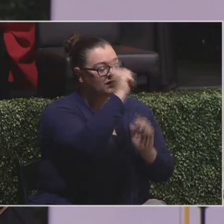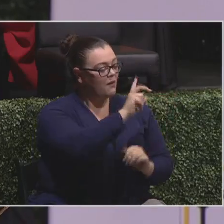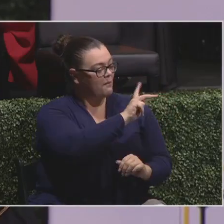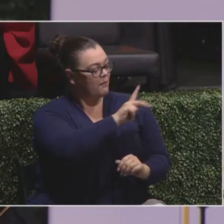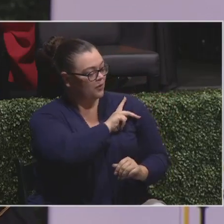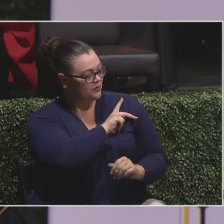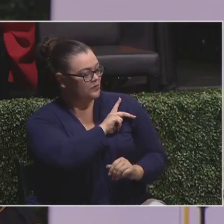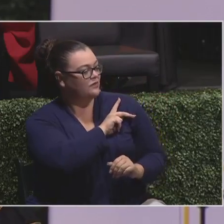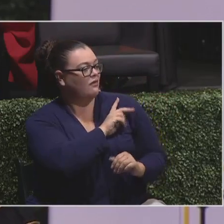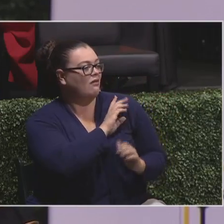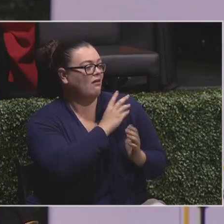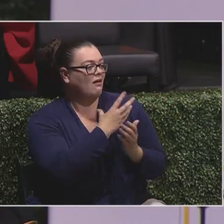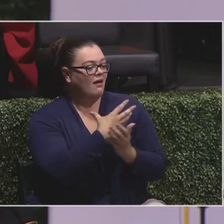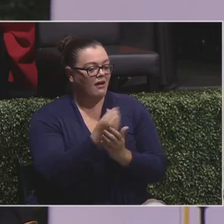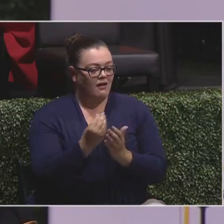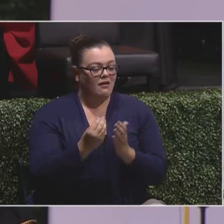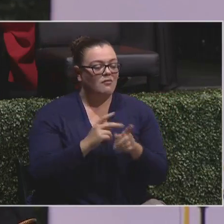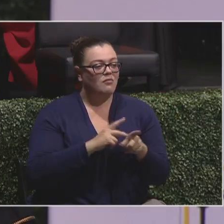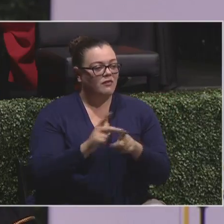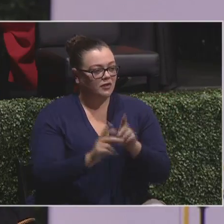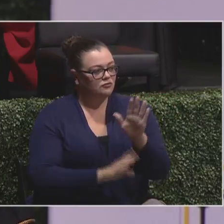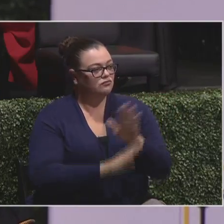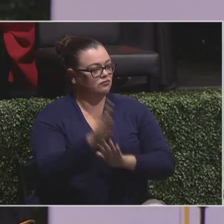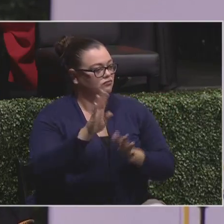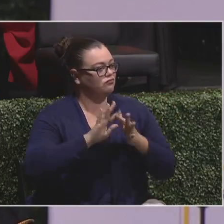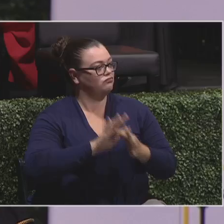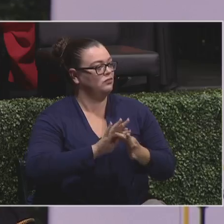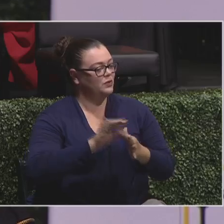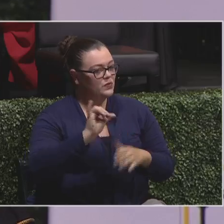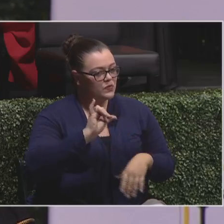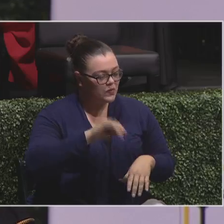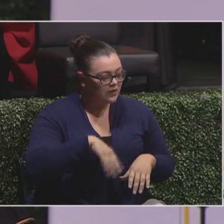DISCOVERY IN THE FIELD OF THE NATURAL S CIENCENS AND ELSEWHERE AND DAY-TO-DAY